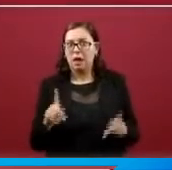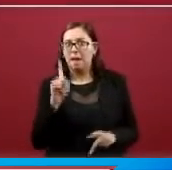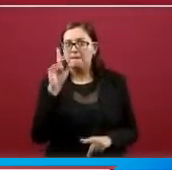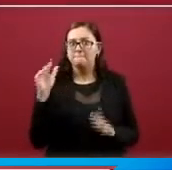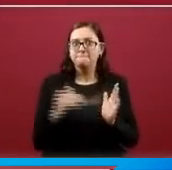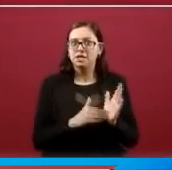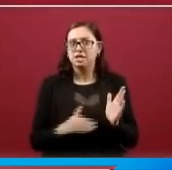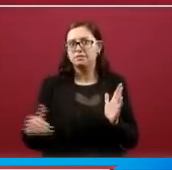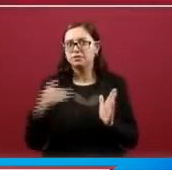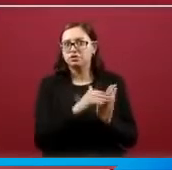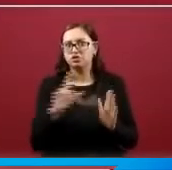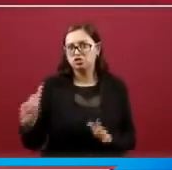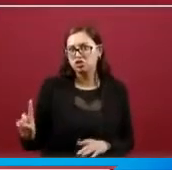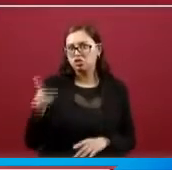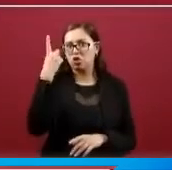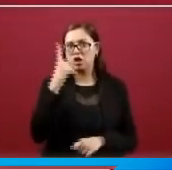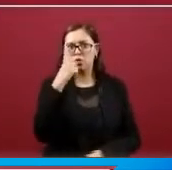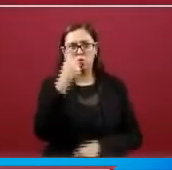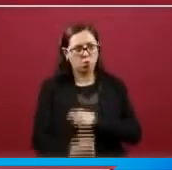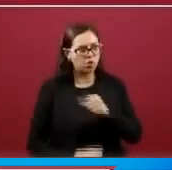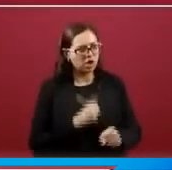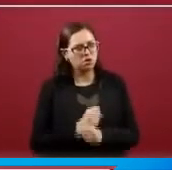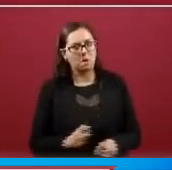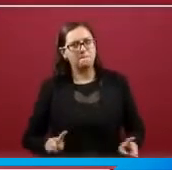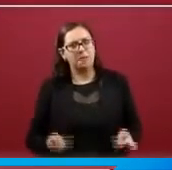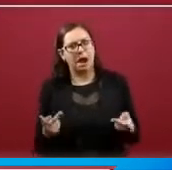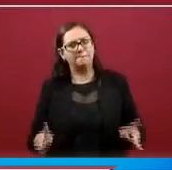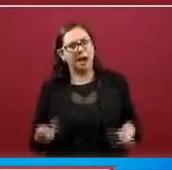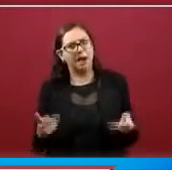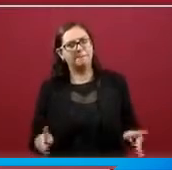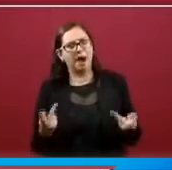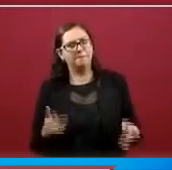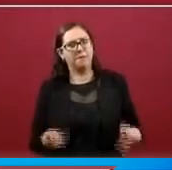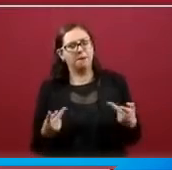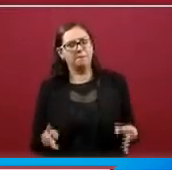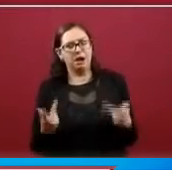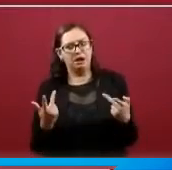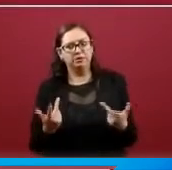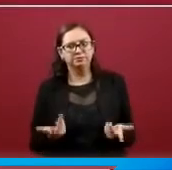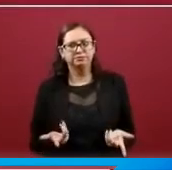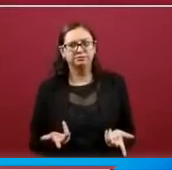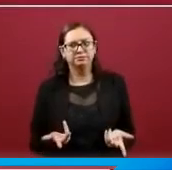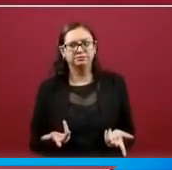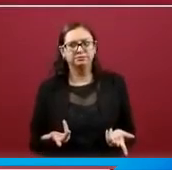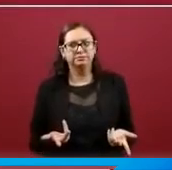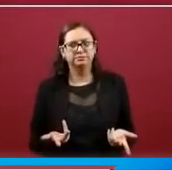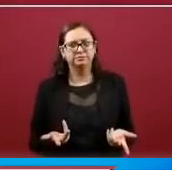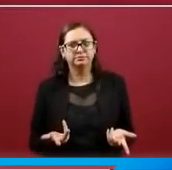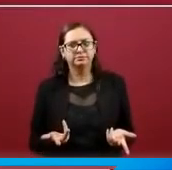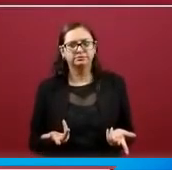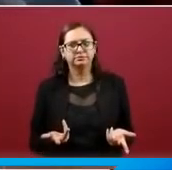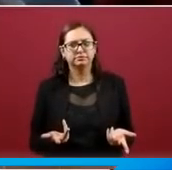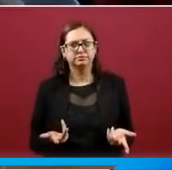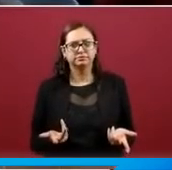Grupo Fármacos Especializados S.A. of C.V. during Peña Nieto's six year term and what is sought with the new actions of this government